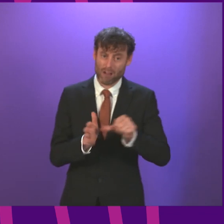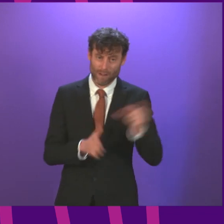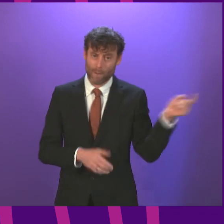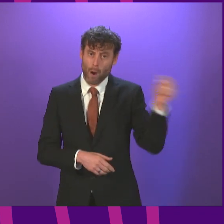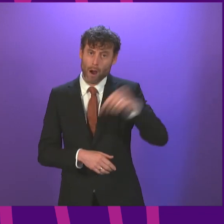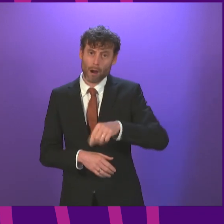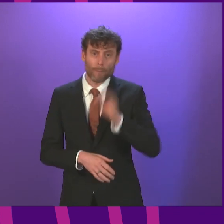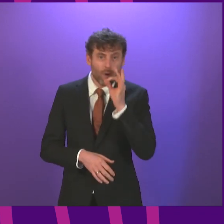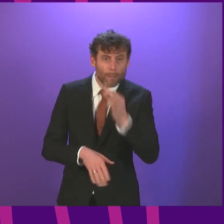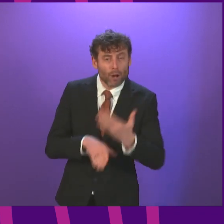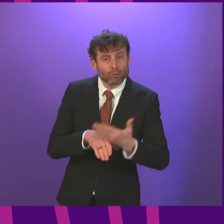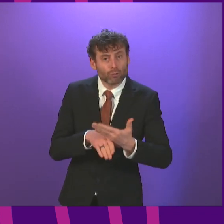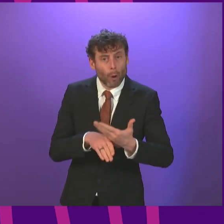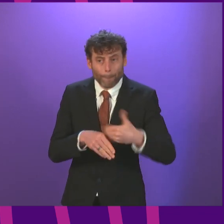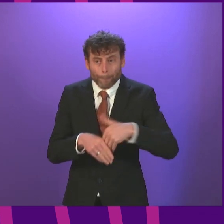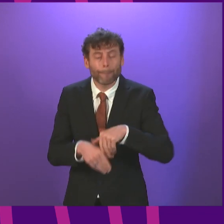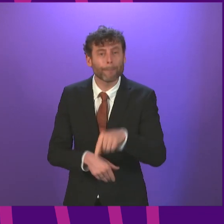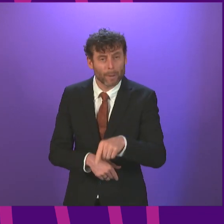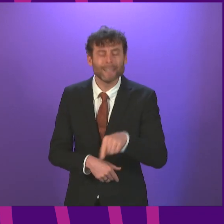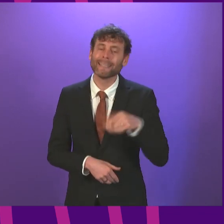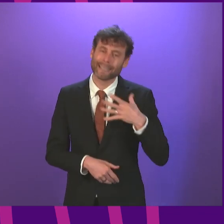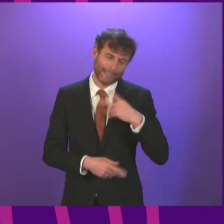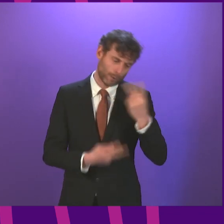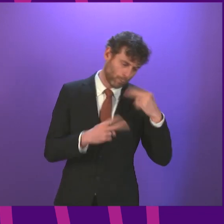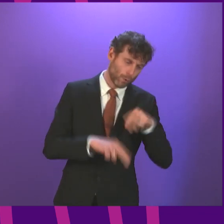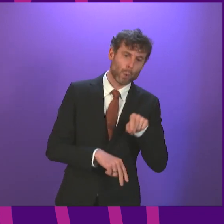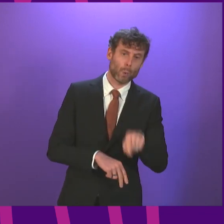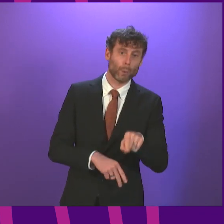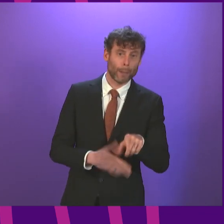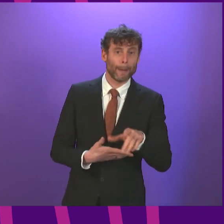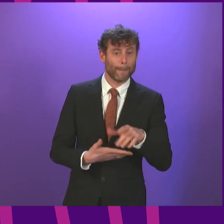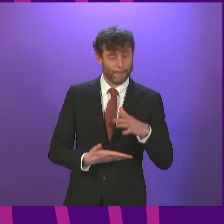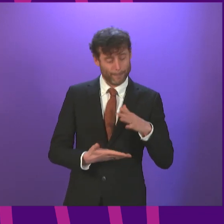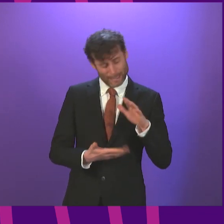of the UK’s economy and communities need to prosper. Denying access to those uniquely